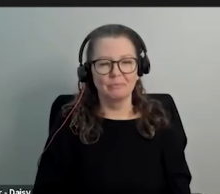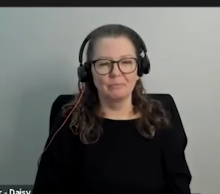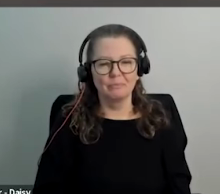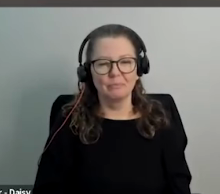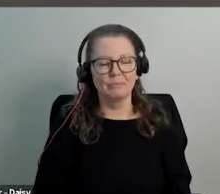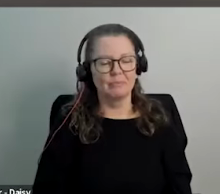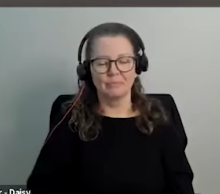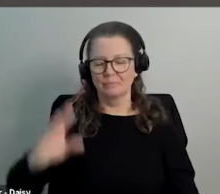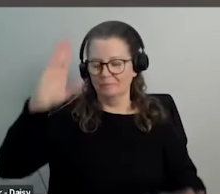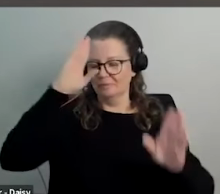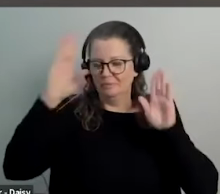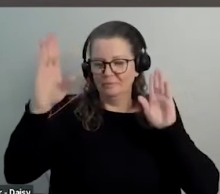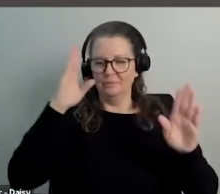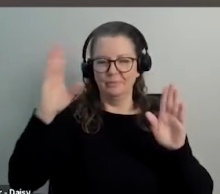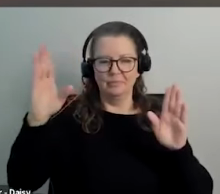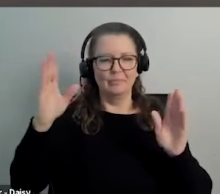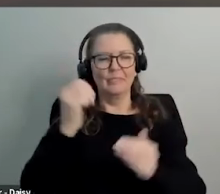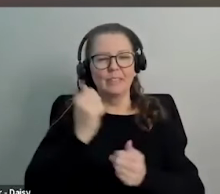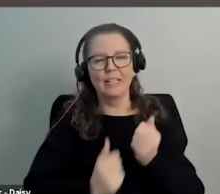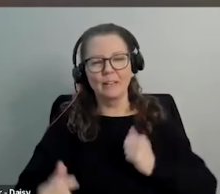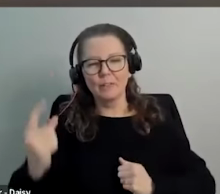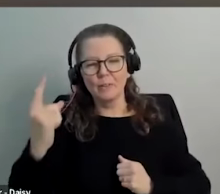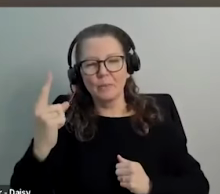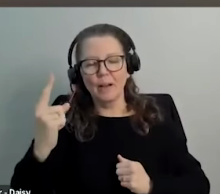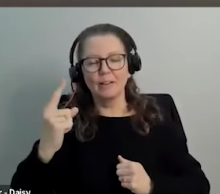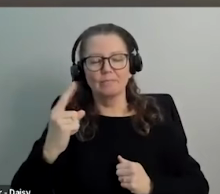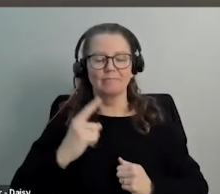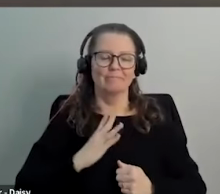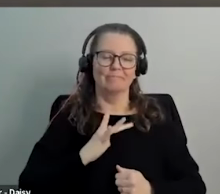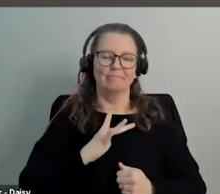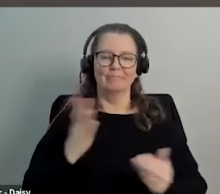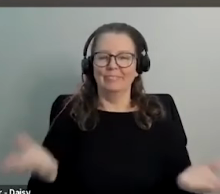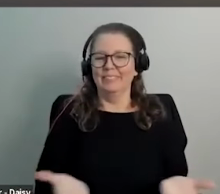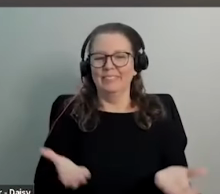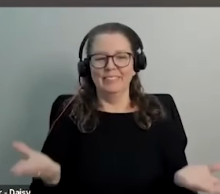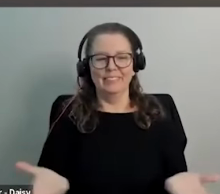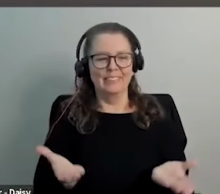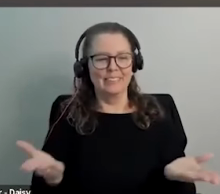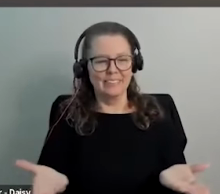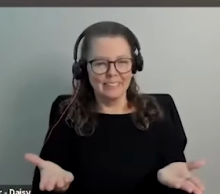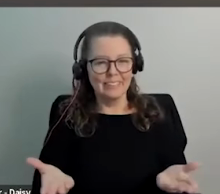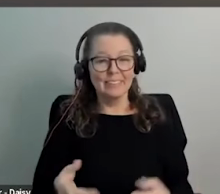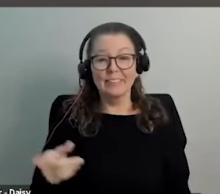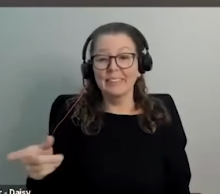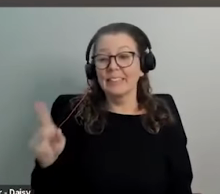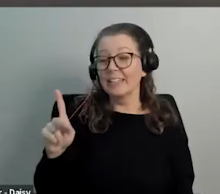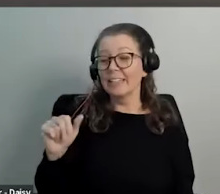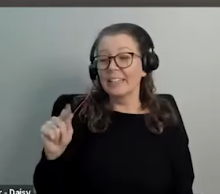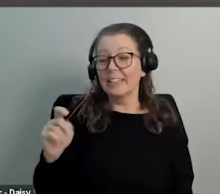Hey everyone, it's so nice to be here. As Kate said, my name is Meena.